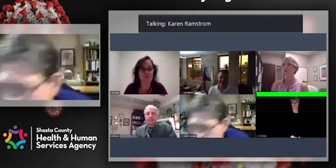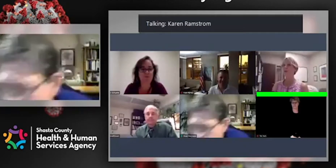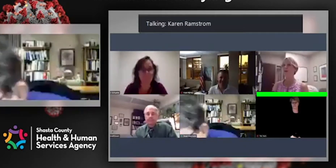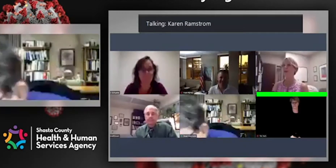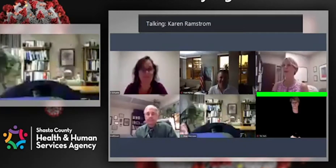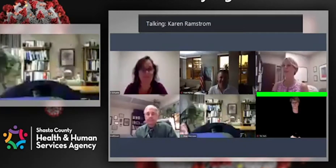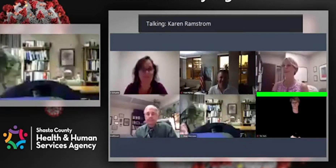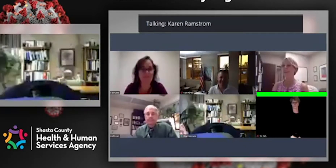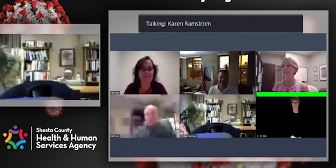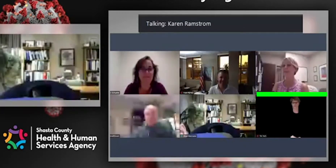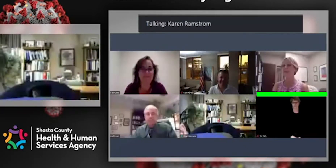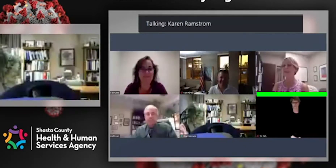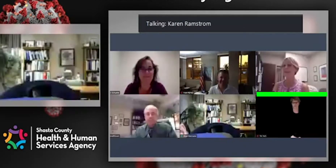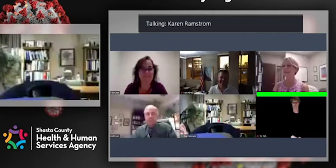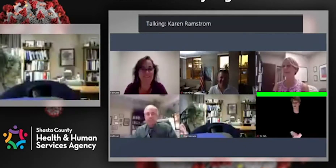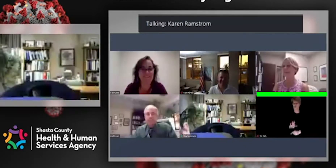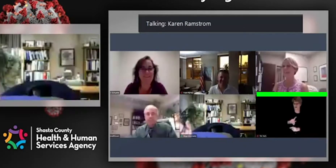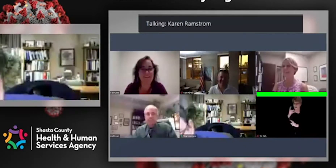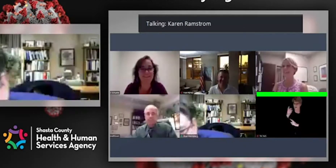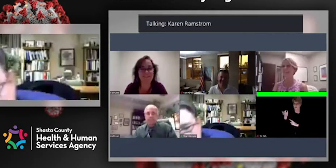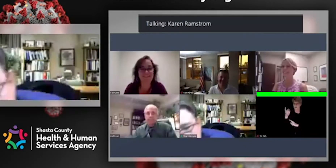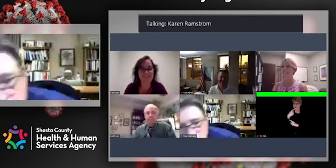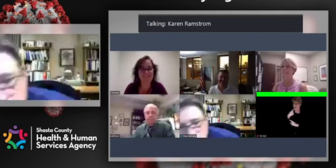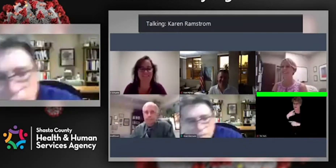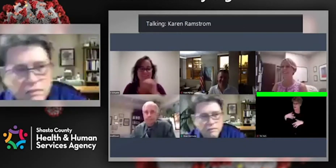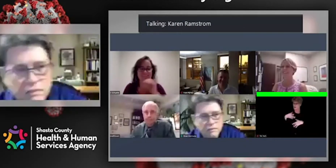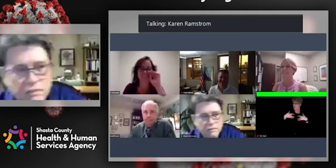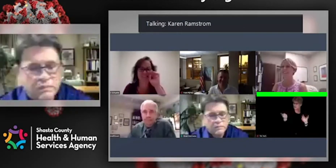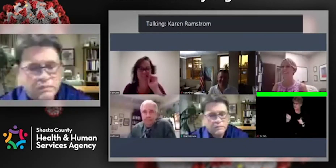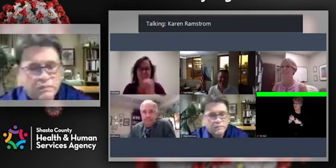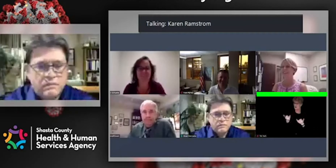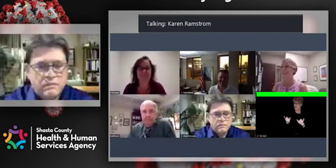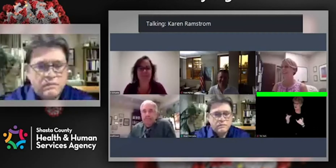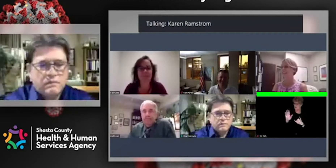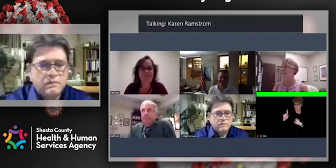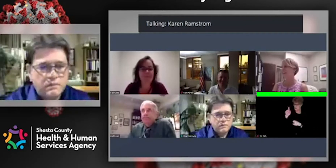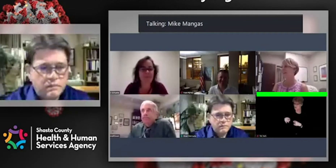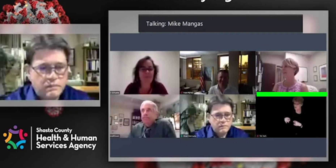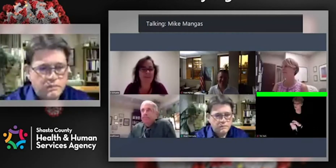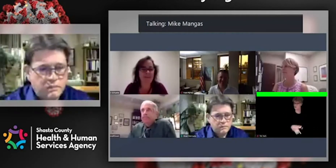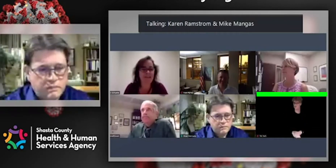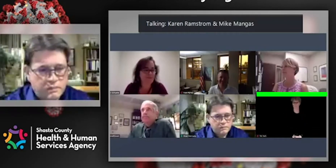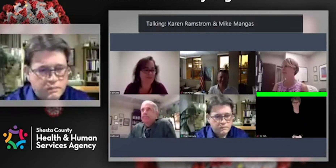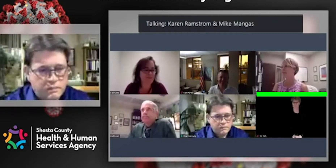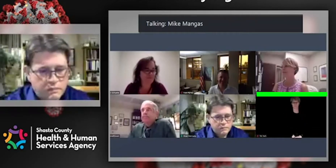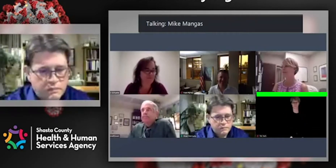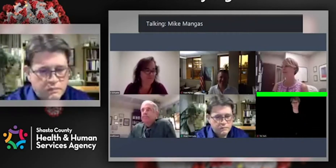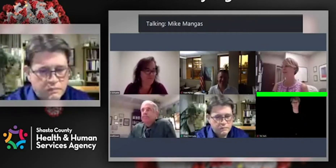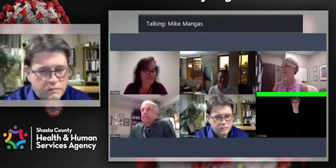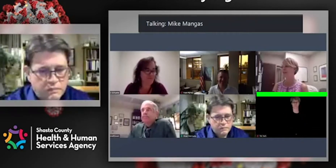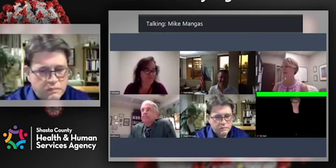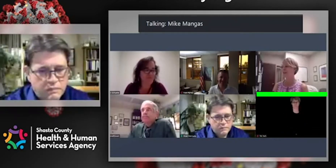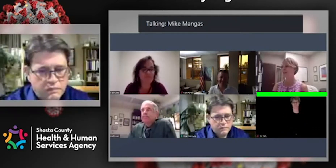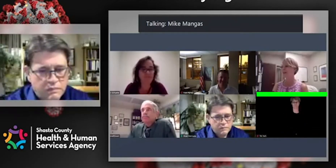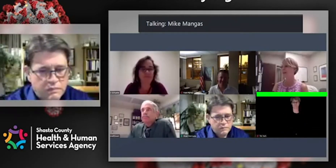What was it? What's going on right now? Is that what you asked? No more original questions